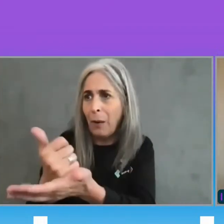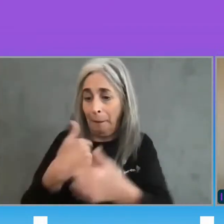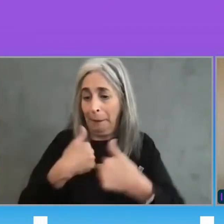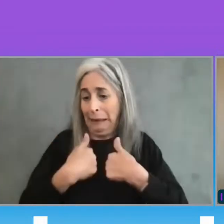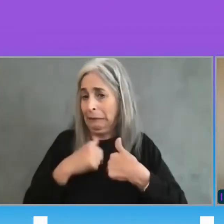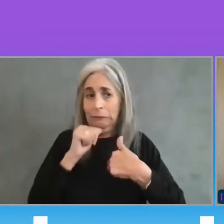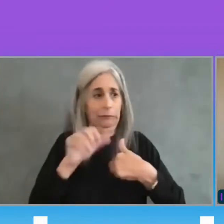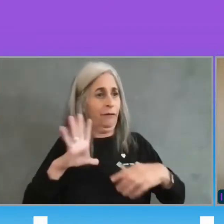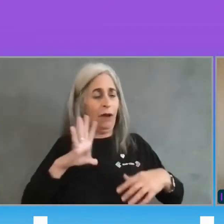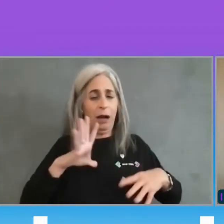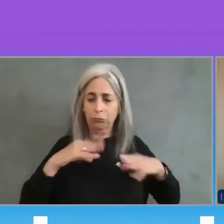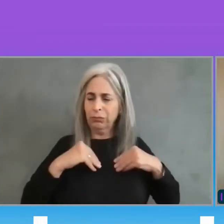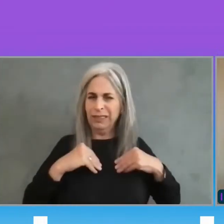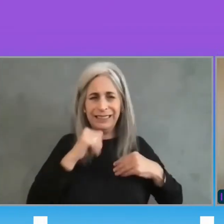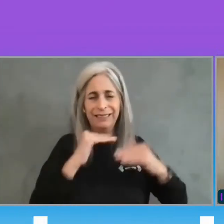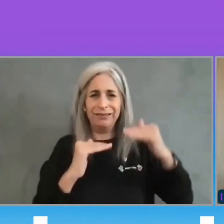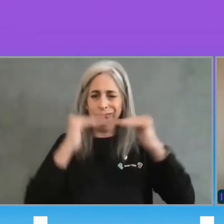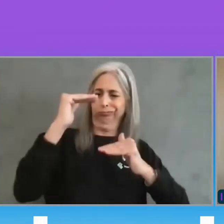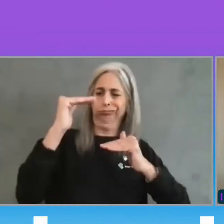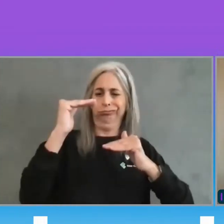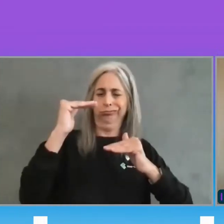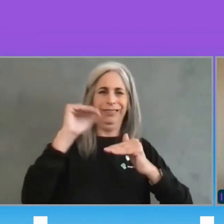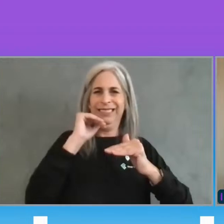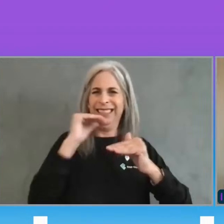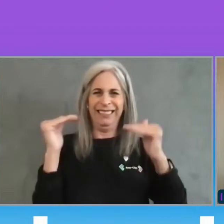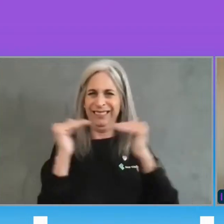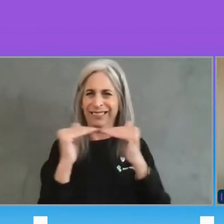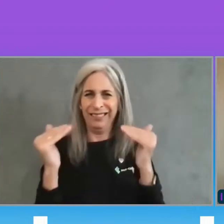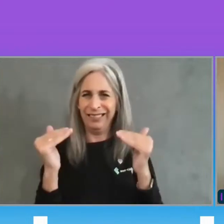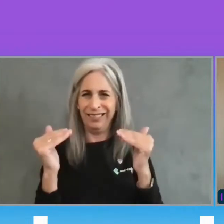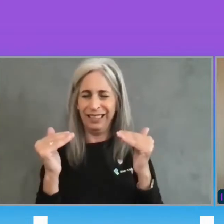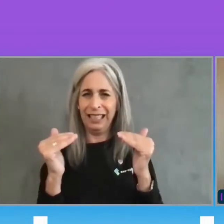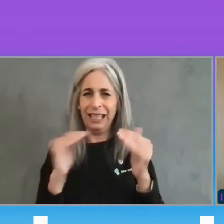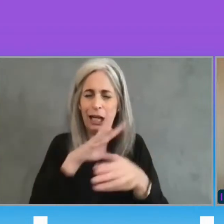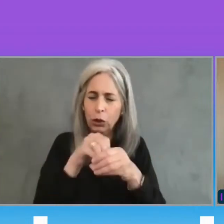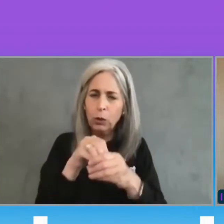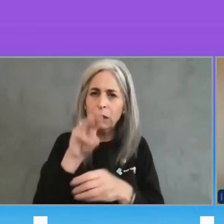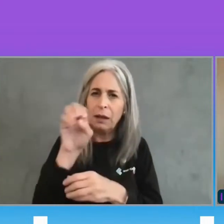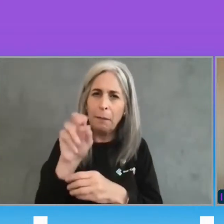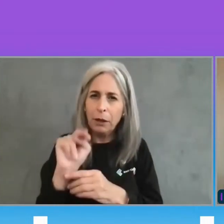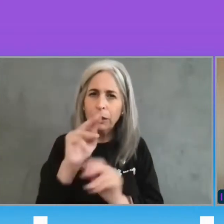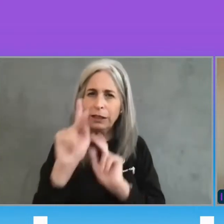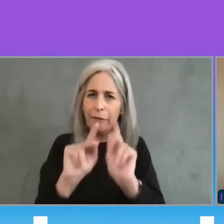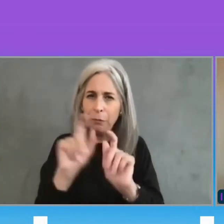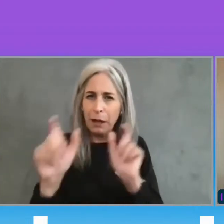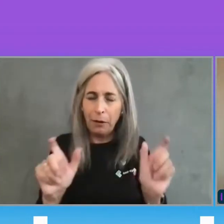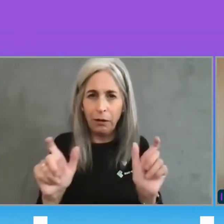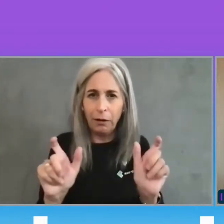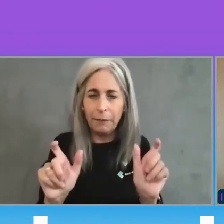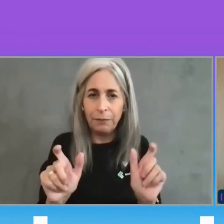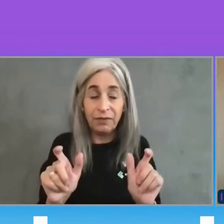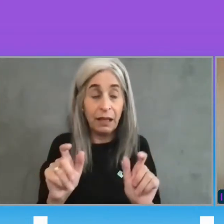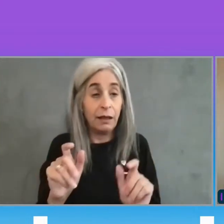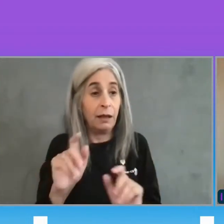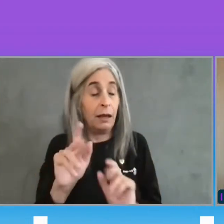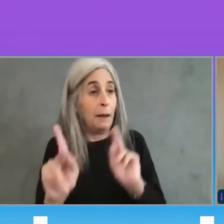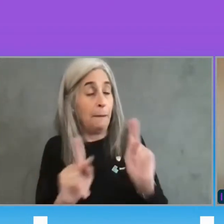it's the unfairness of that. And it includes millions of people.